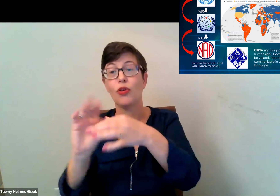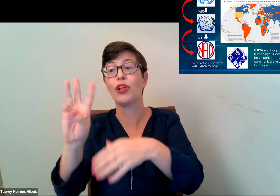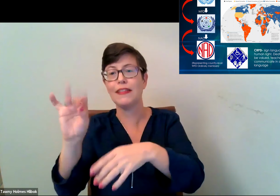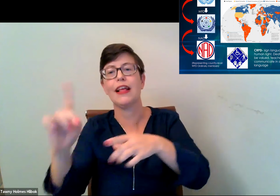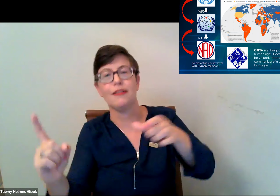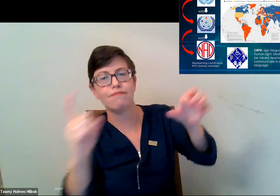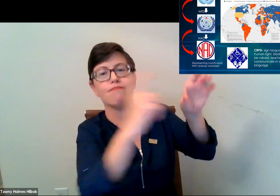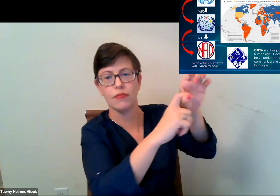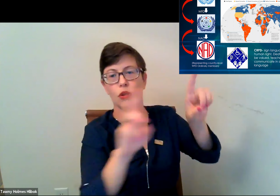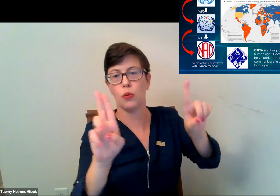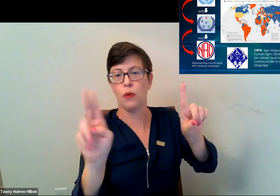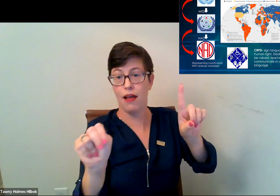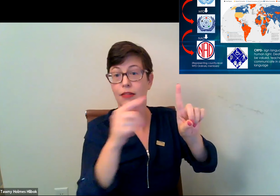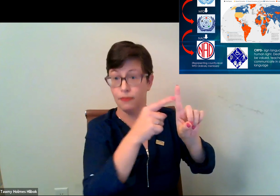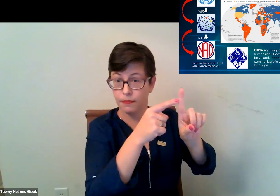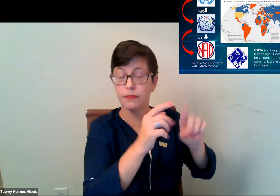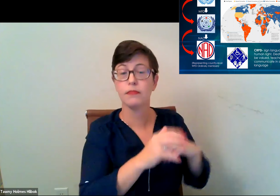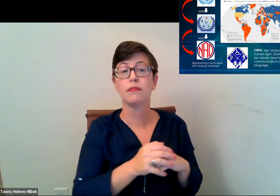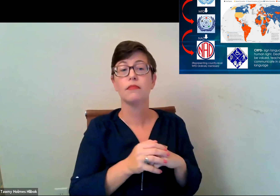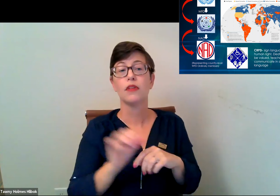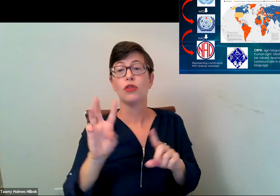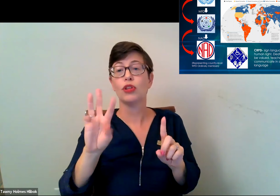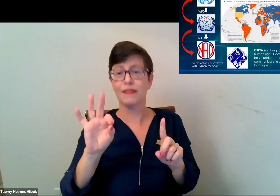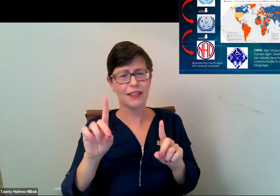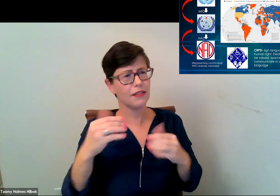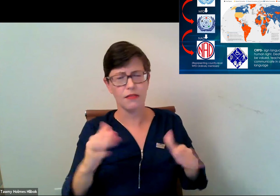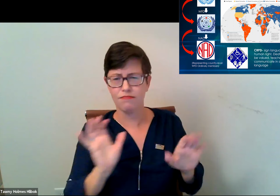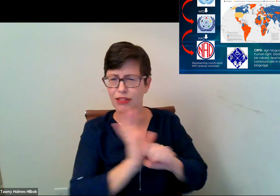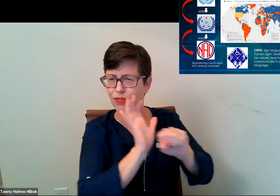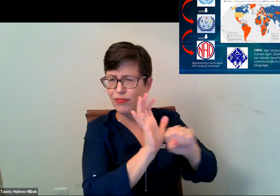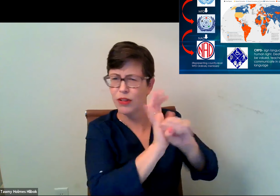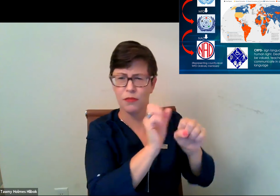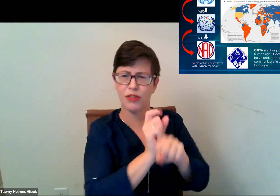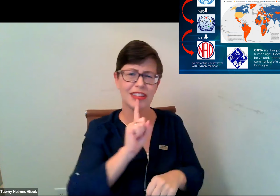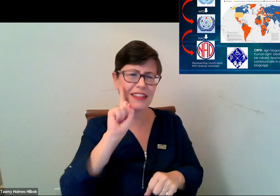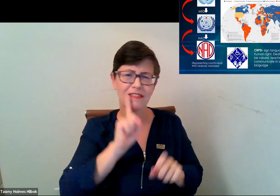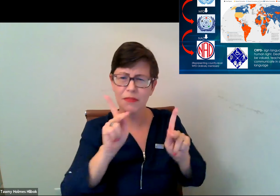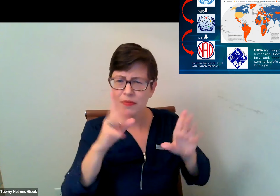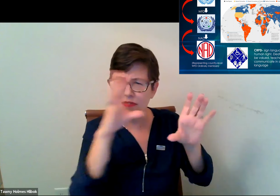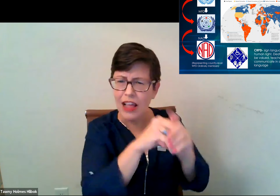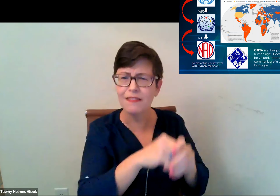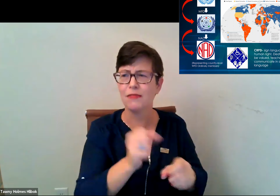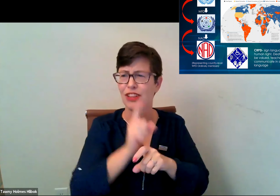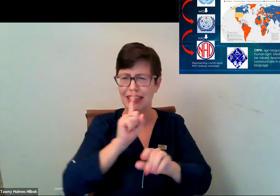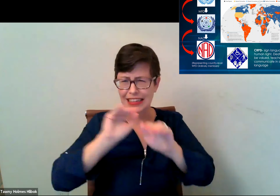organizations that people could connect to that, then would be affiliated with the UN crp D.